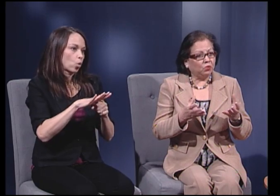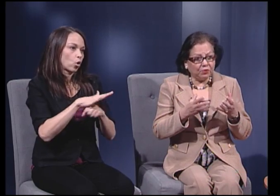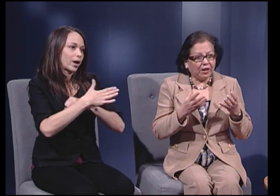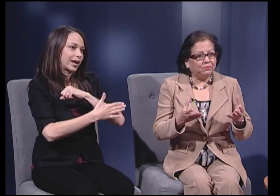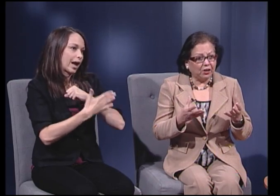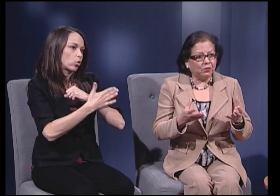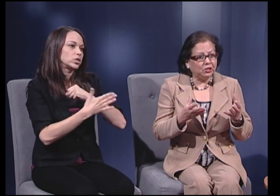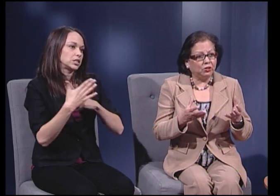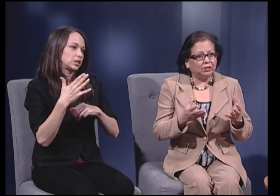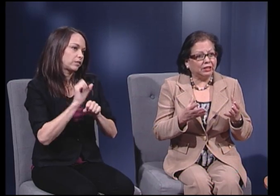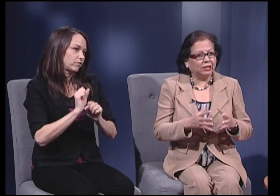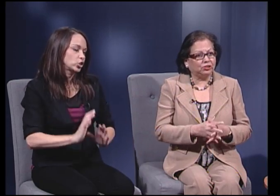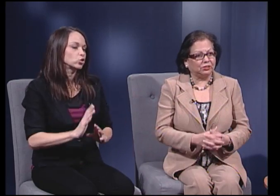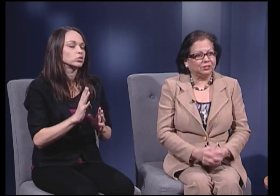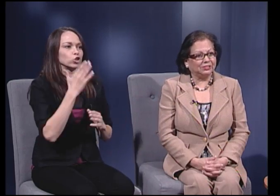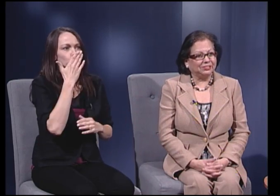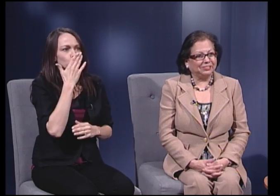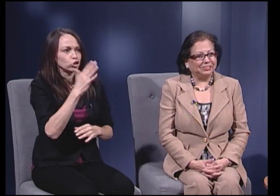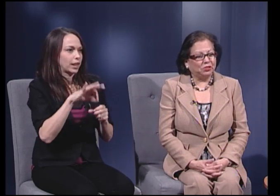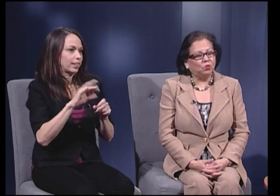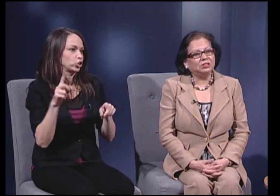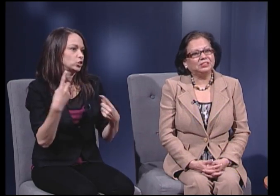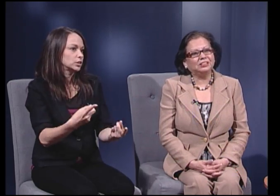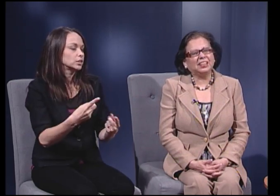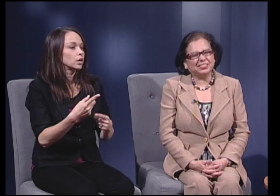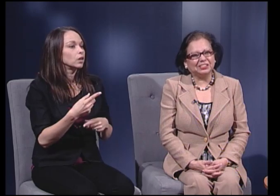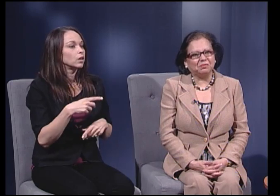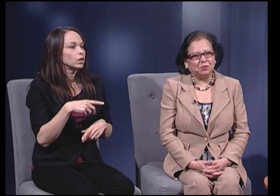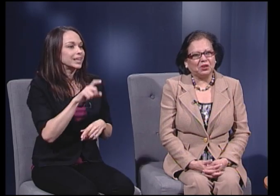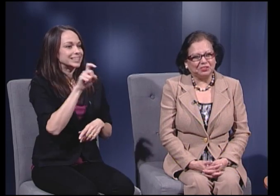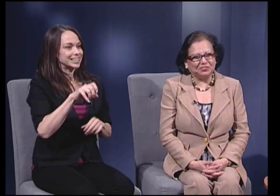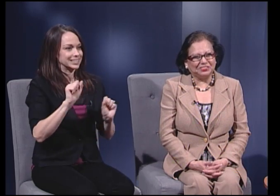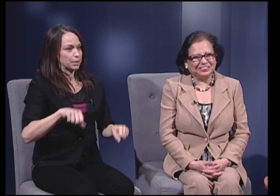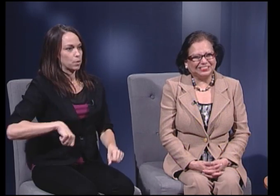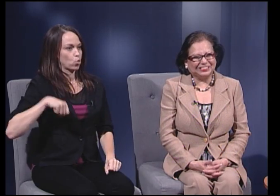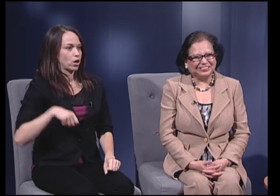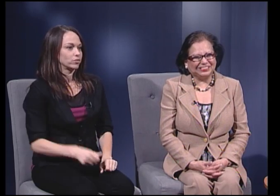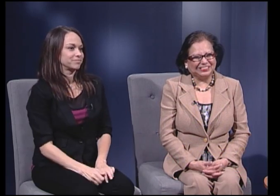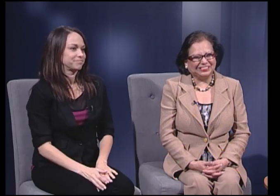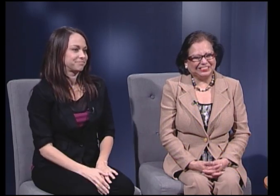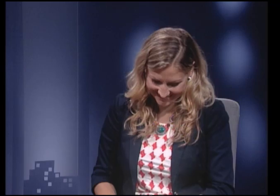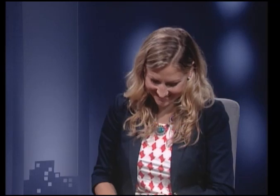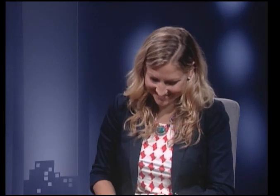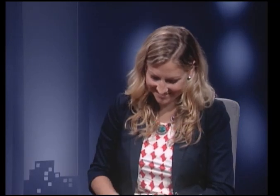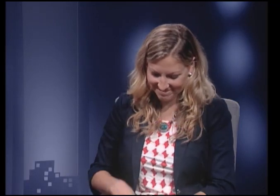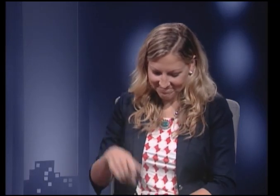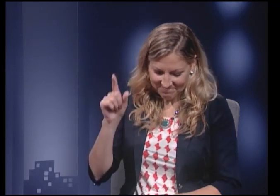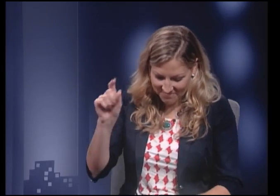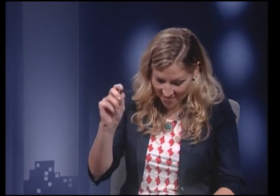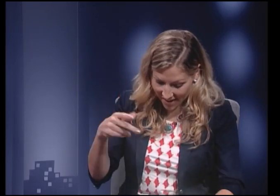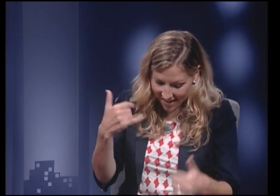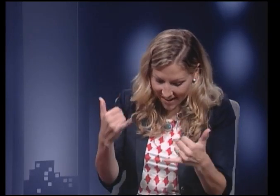we've had very good elections. Ones that Texas can be proud.